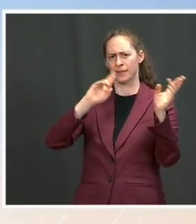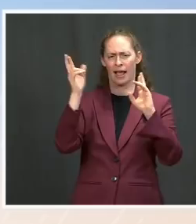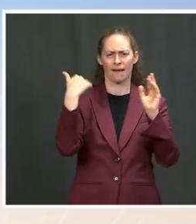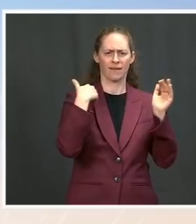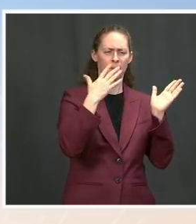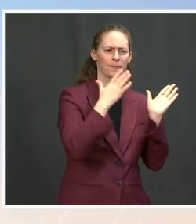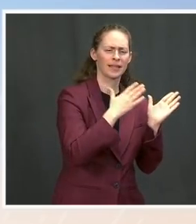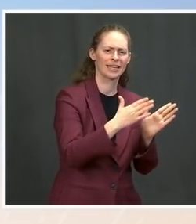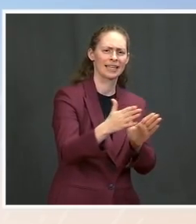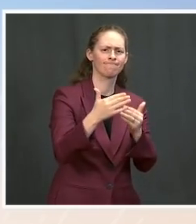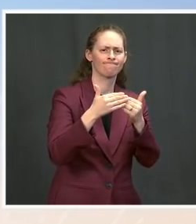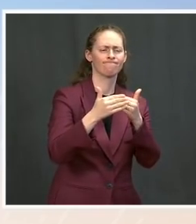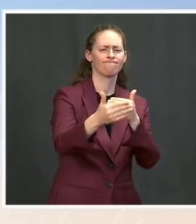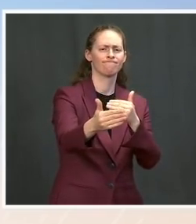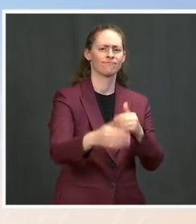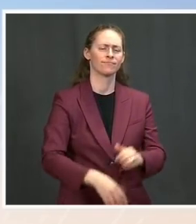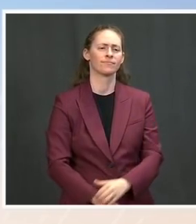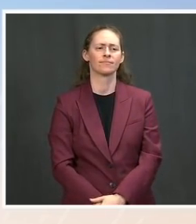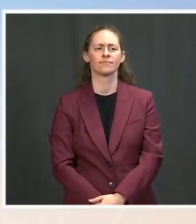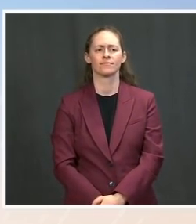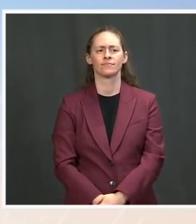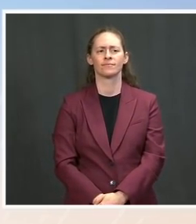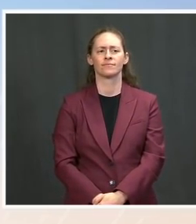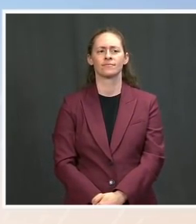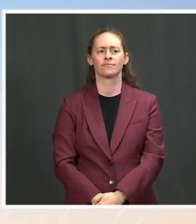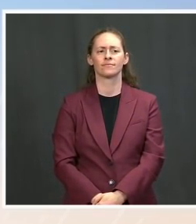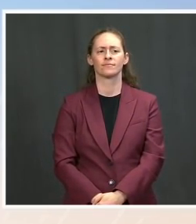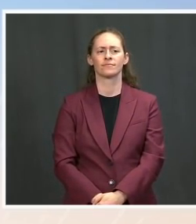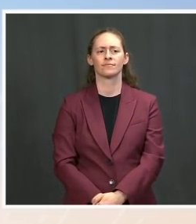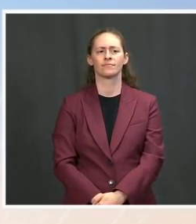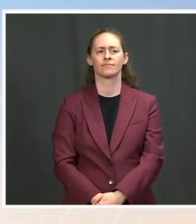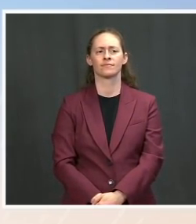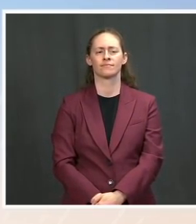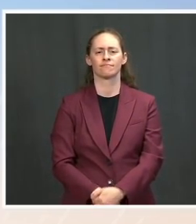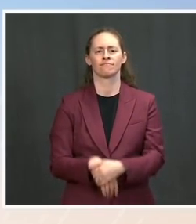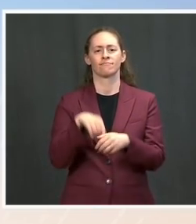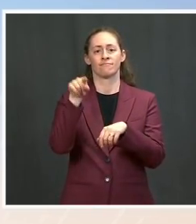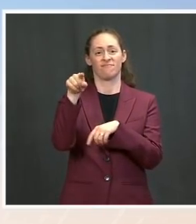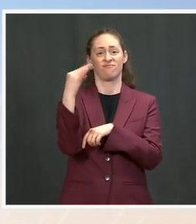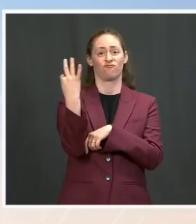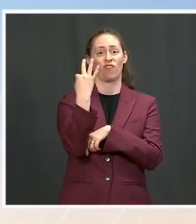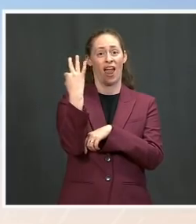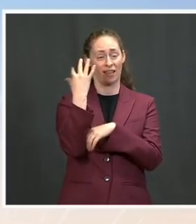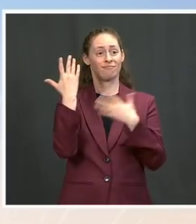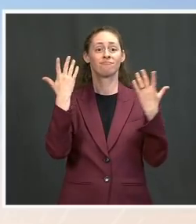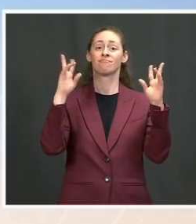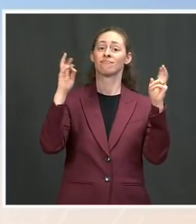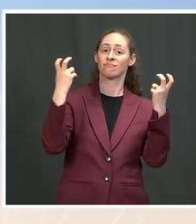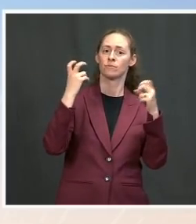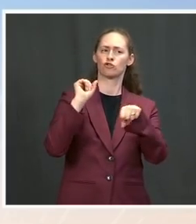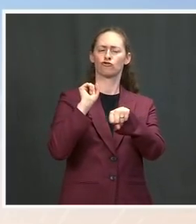As you know, Friday is "Jobs Day." Here we are again. And to mark the occasion, I wanted to convey to all of you that we are going to be